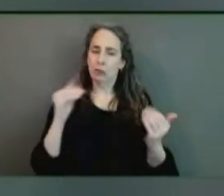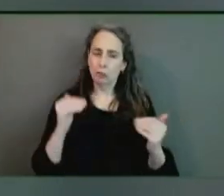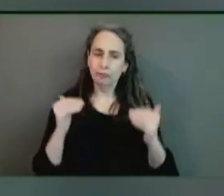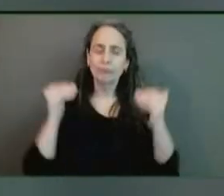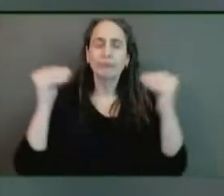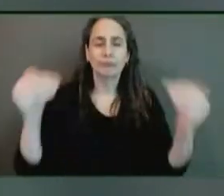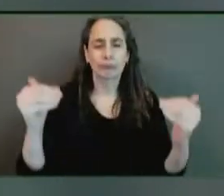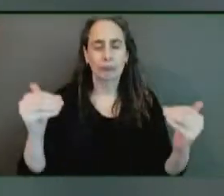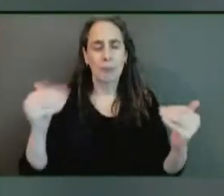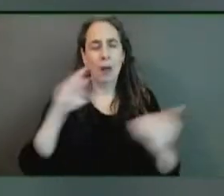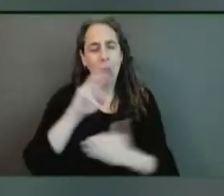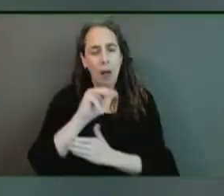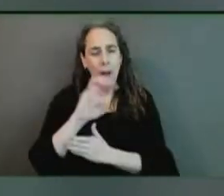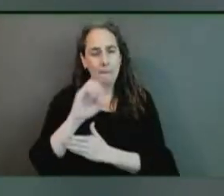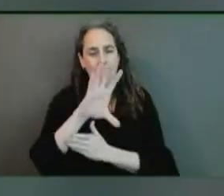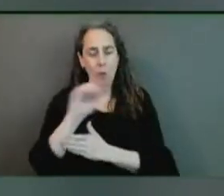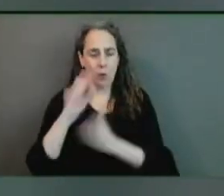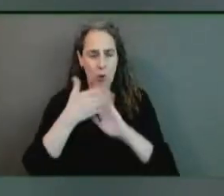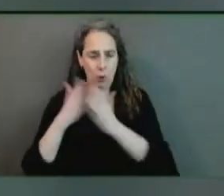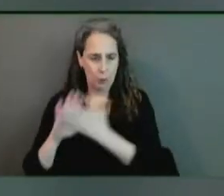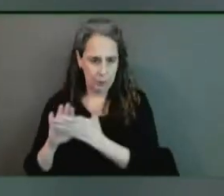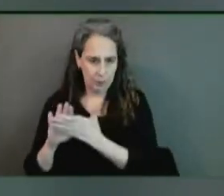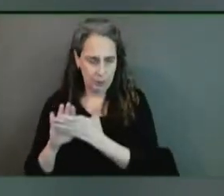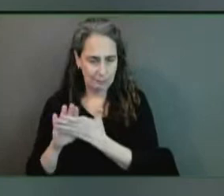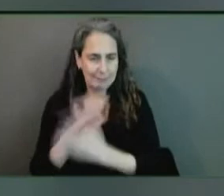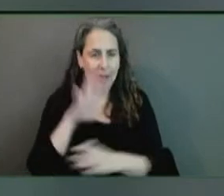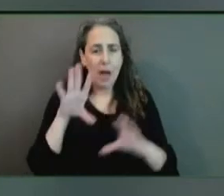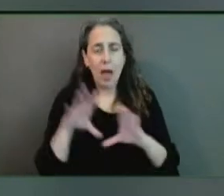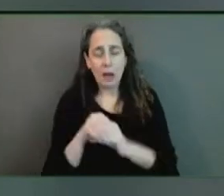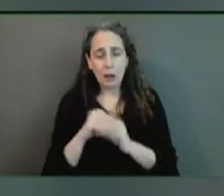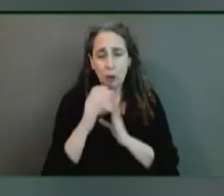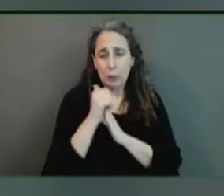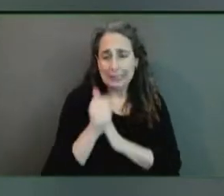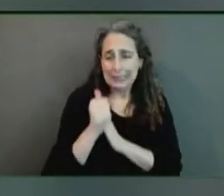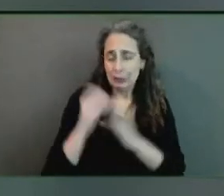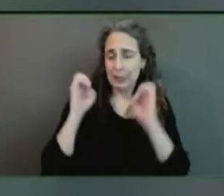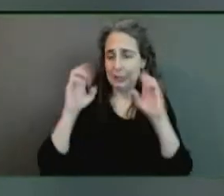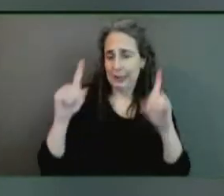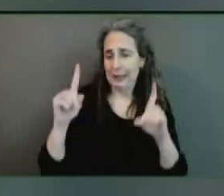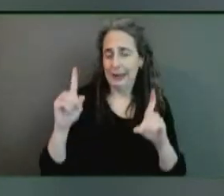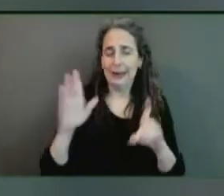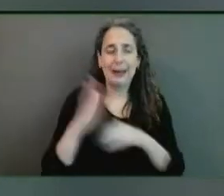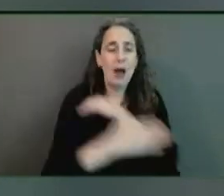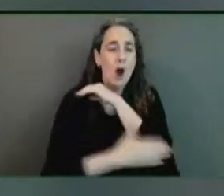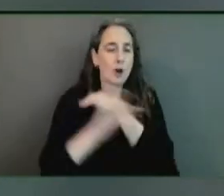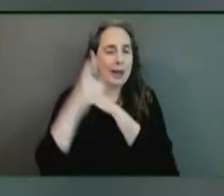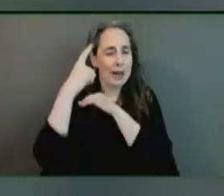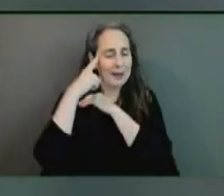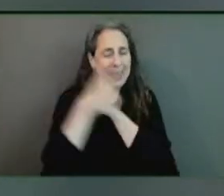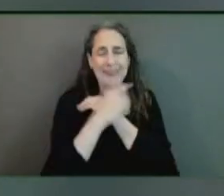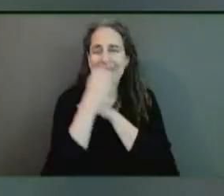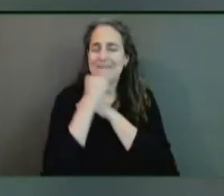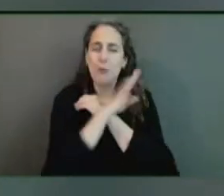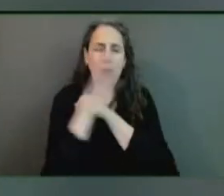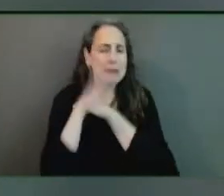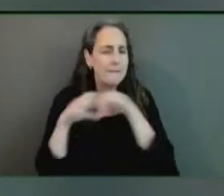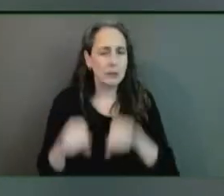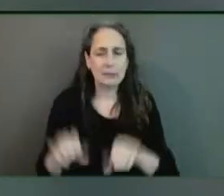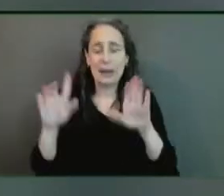here to advance them as a Montgomery County community. As families and educators and leaders in our county